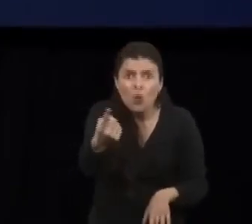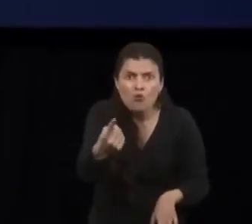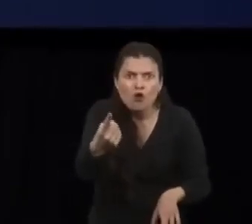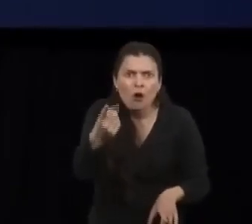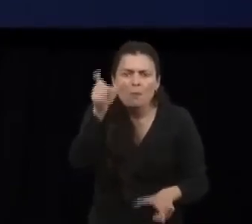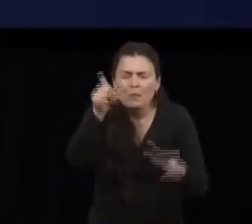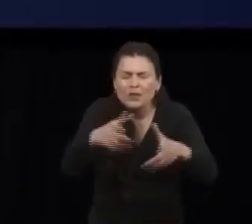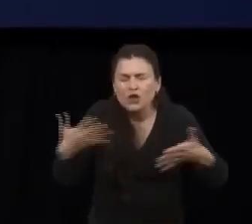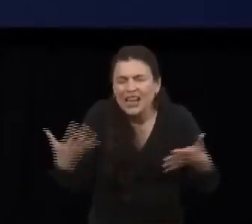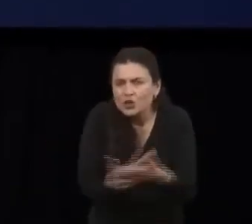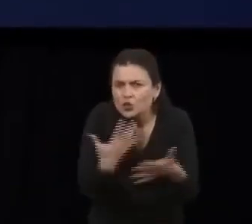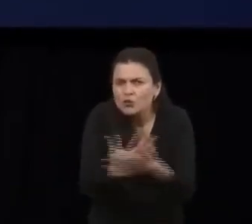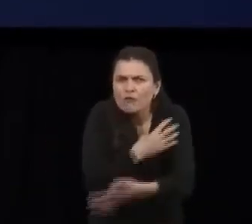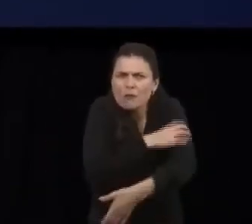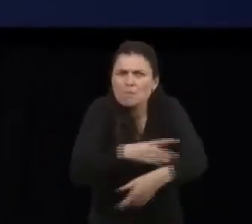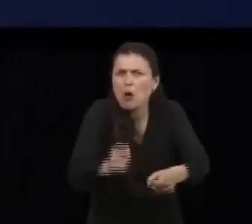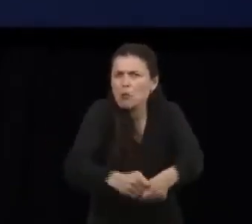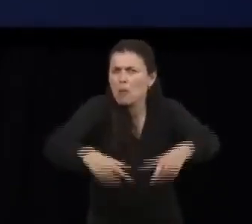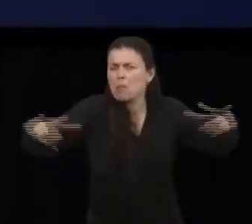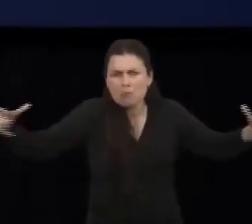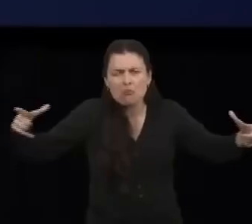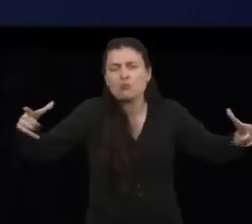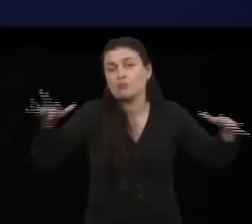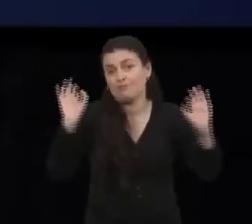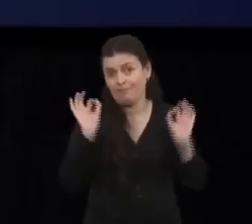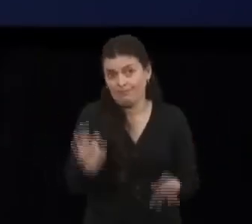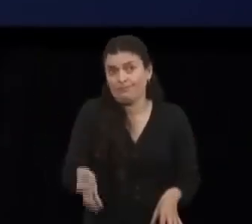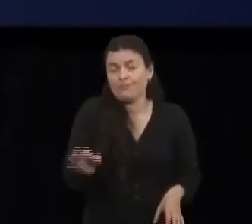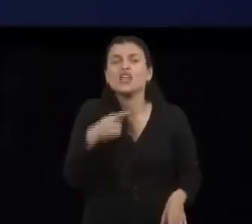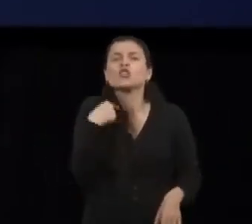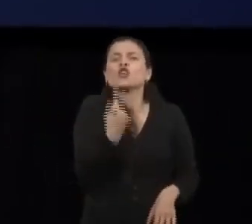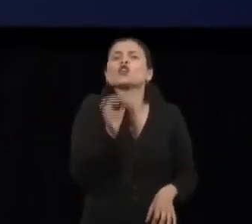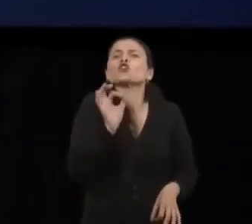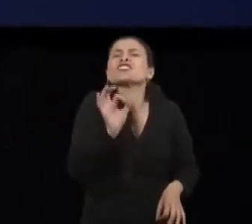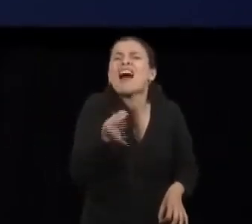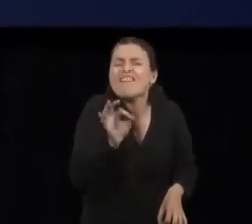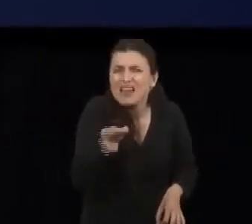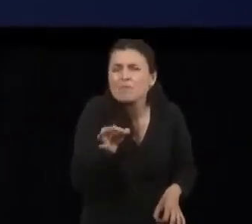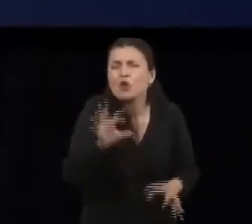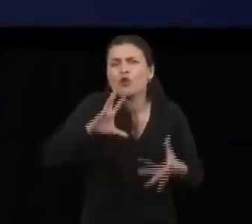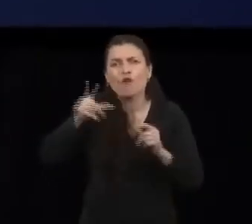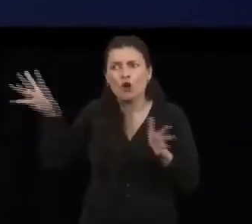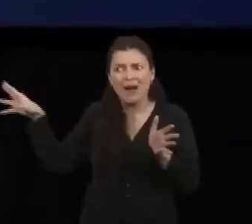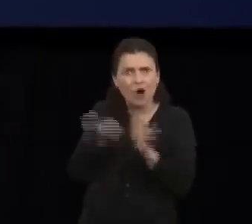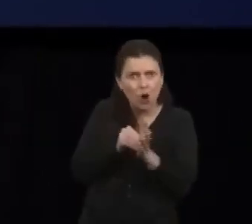So Keynesianism was not good for us. The reality is that no one is doing well.